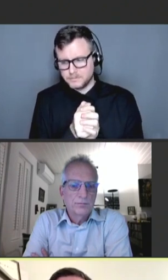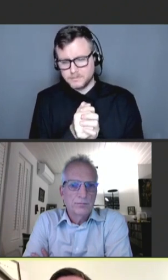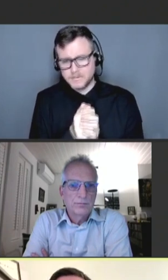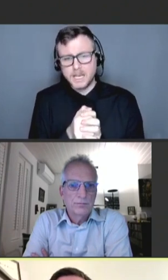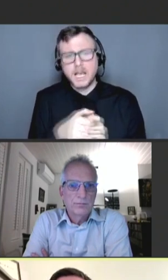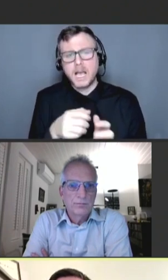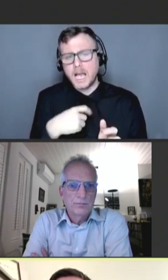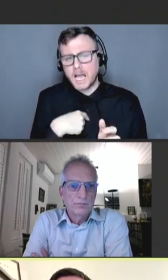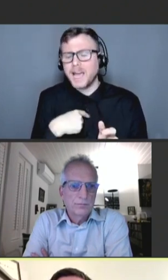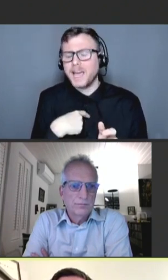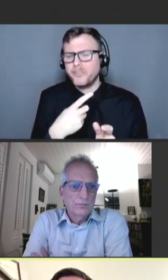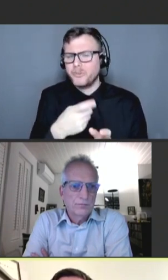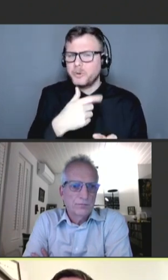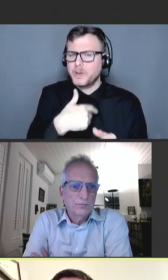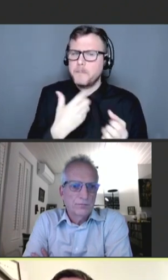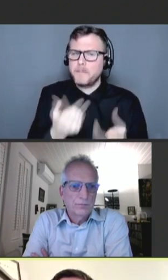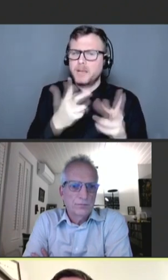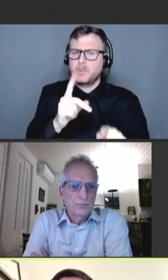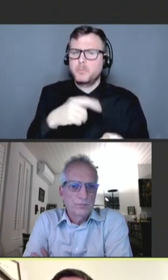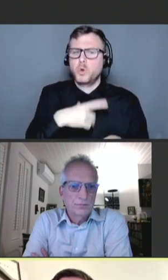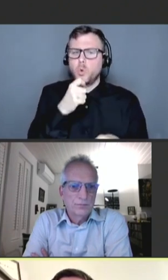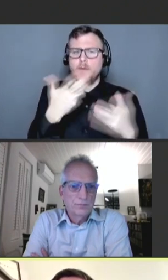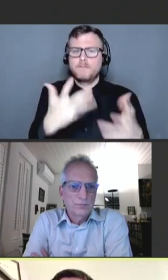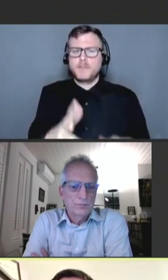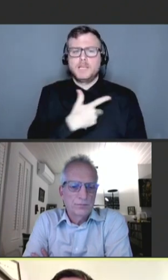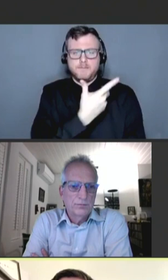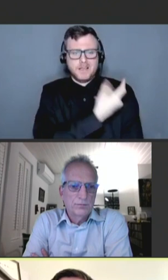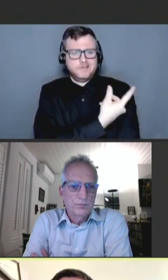you know, even among people who have been vaccinated and previously had one infection,